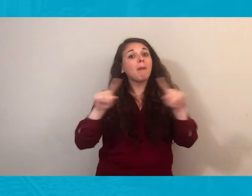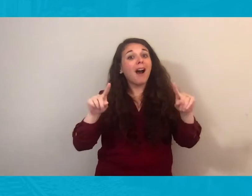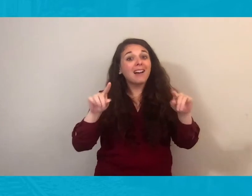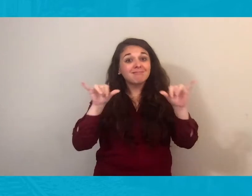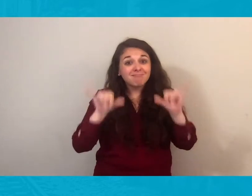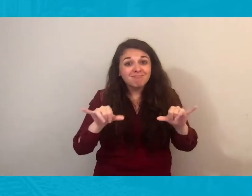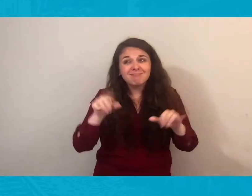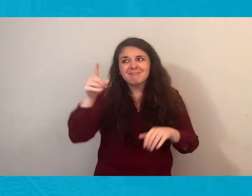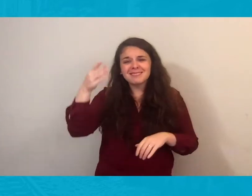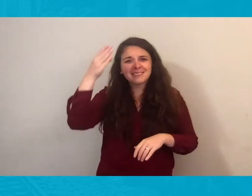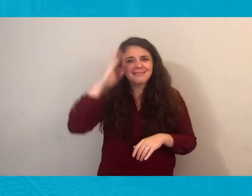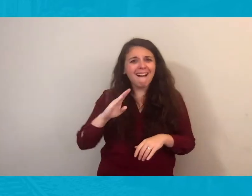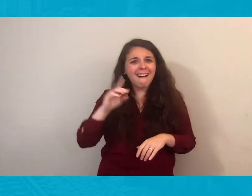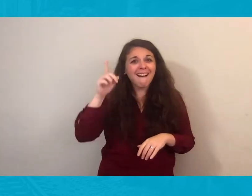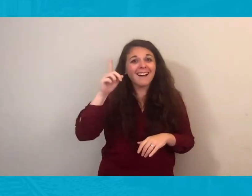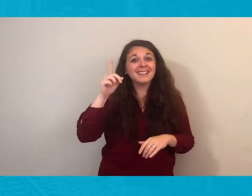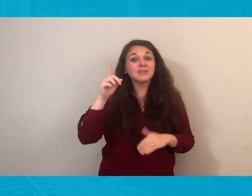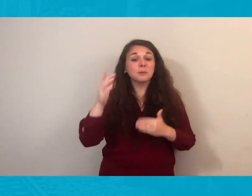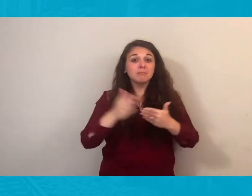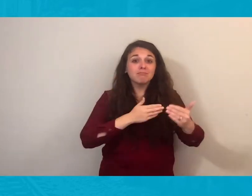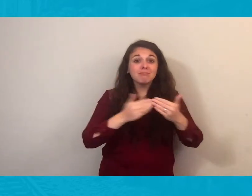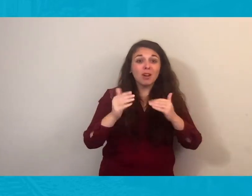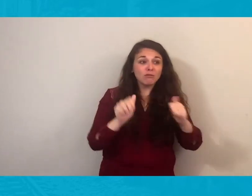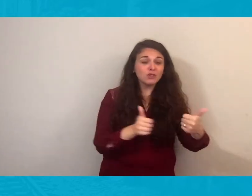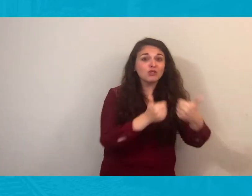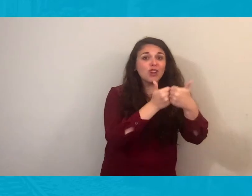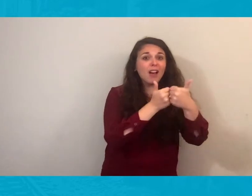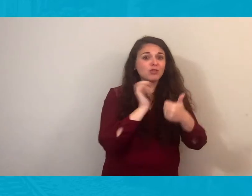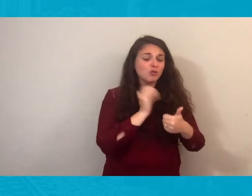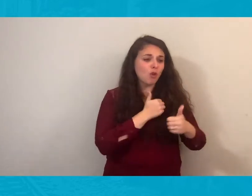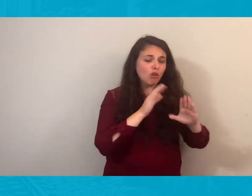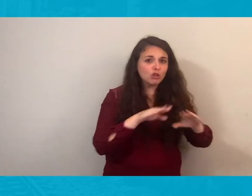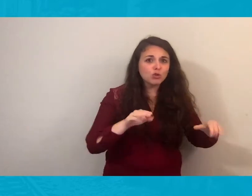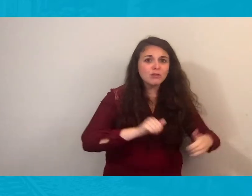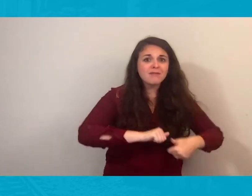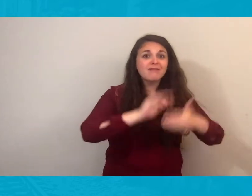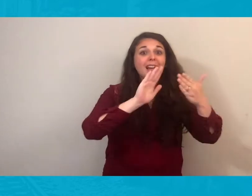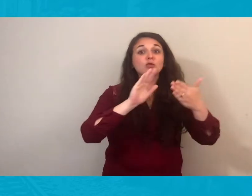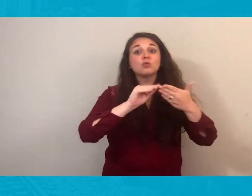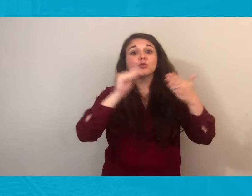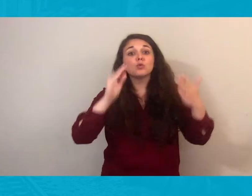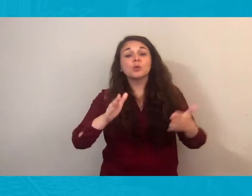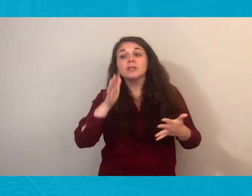Yet in the midst of that, God is the same God. And so seeing the challenges our children have had or that students have today